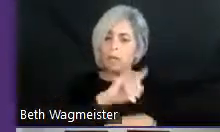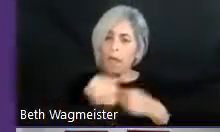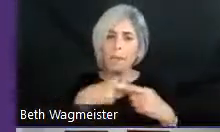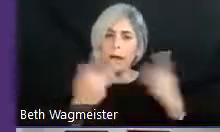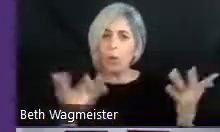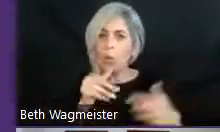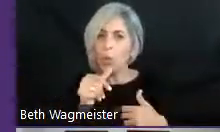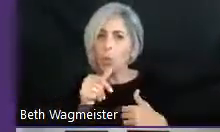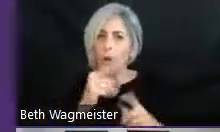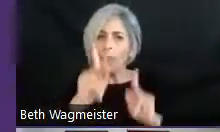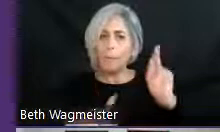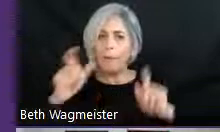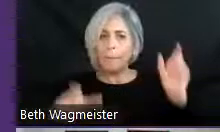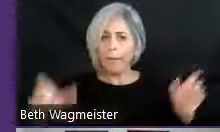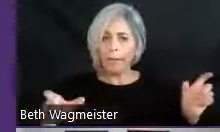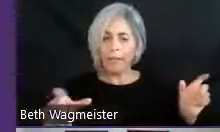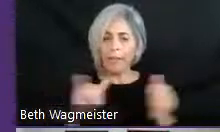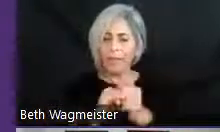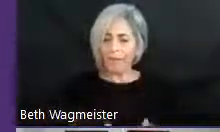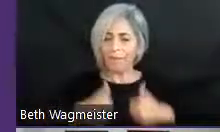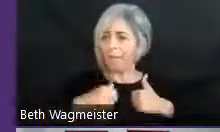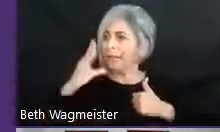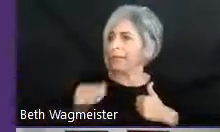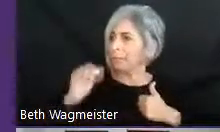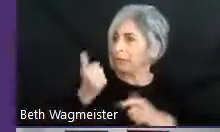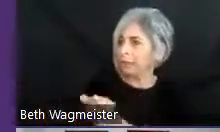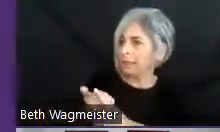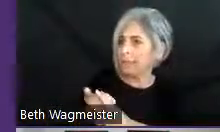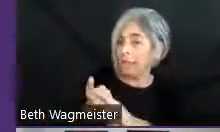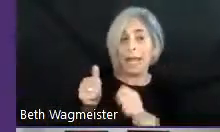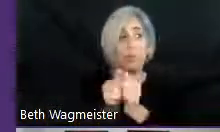people. People with lived experiences and people without lived experiences. How do we